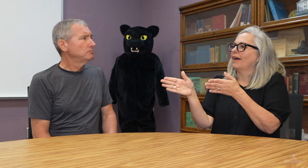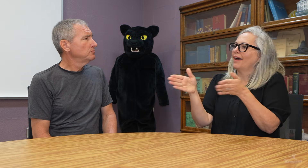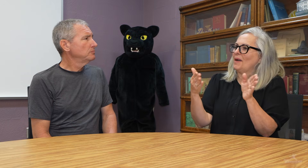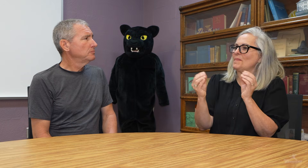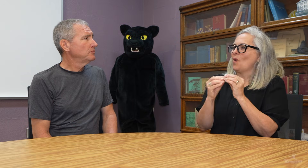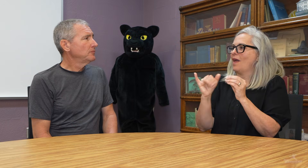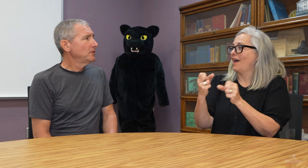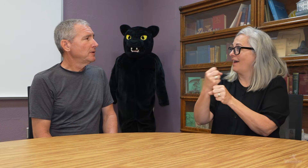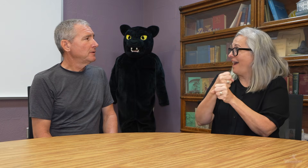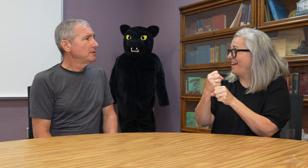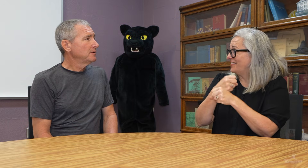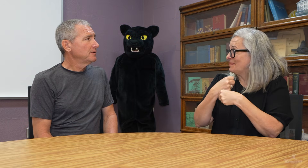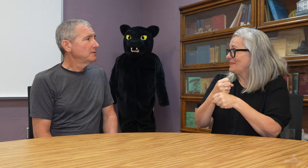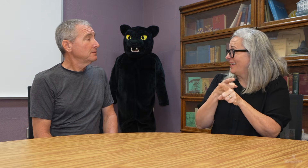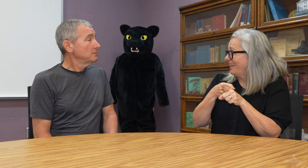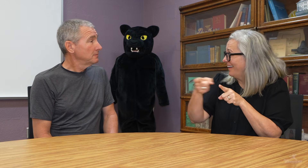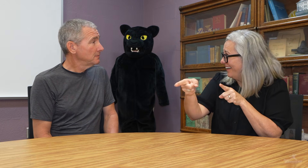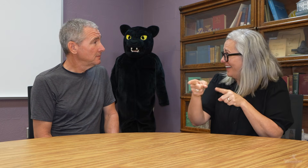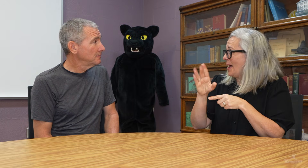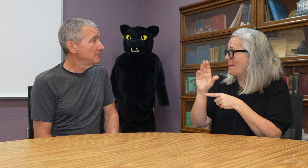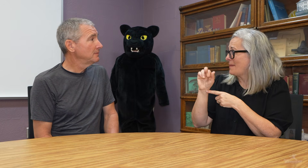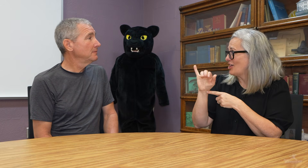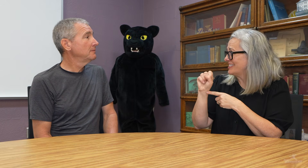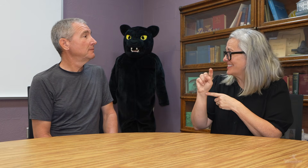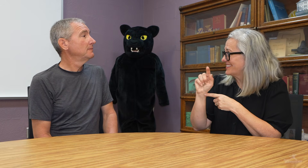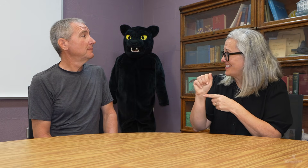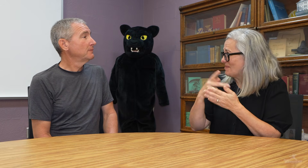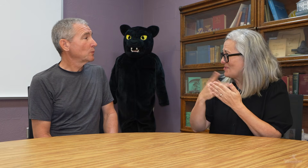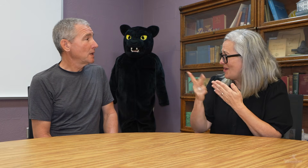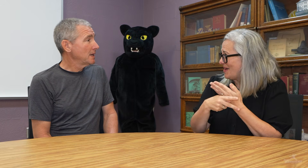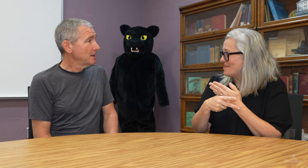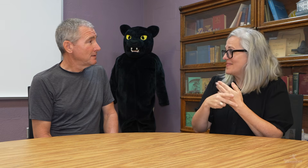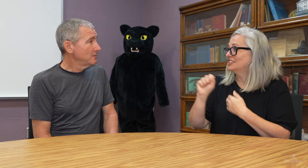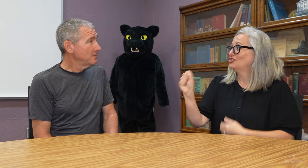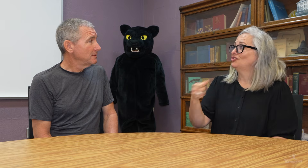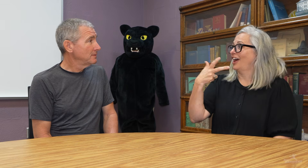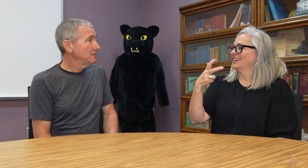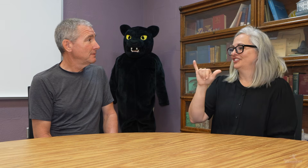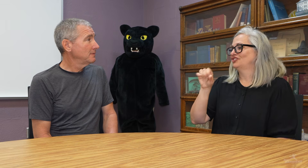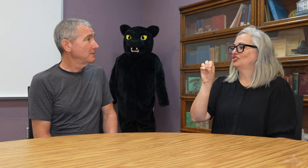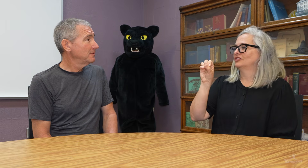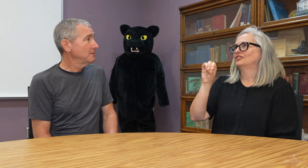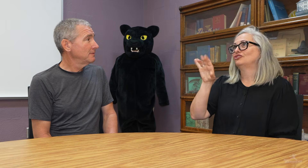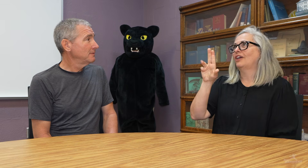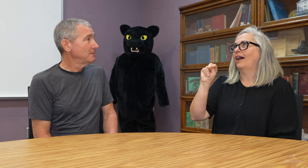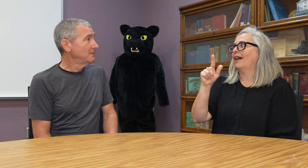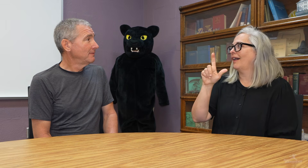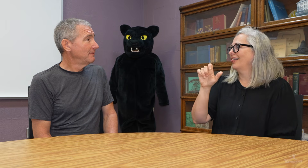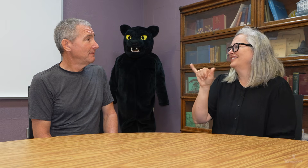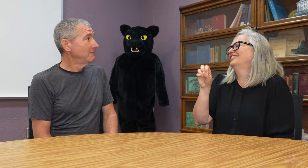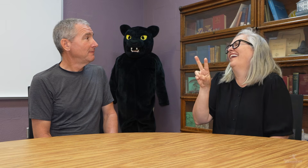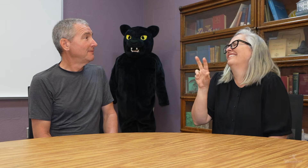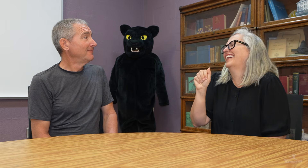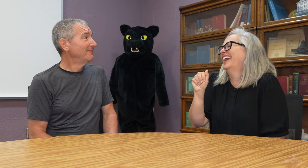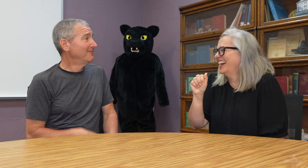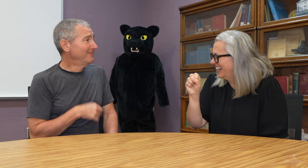We encourage different skills, like specialty coffee-making. The barista program is called Jungle Java.